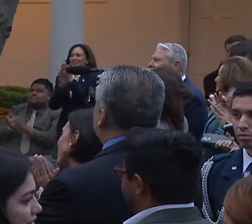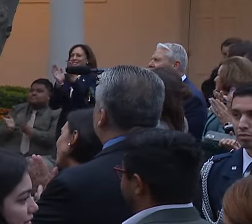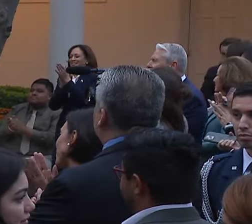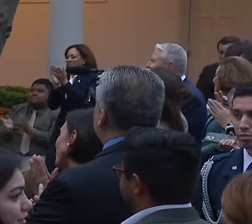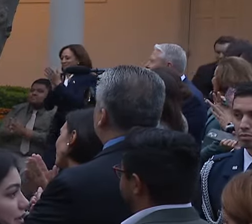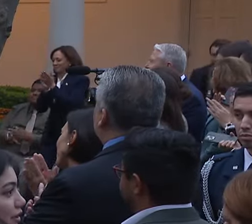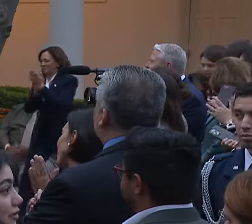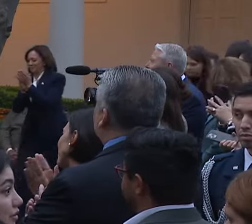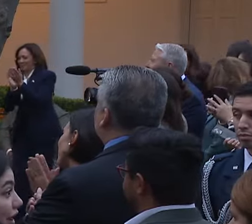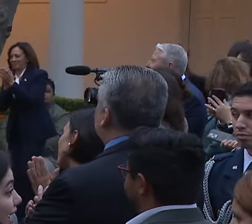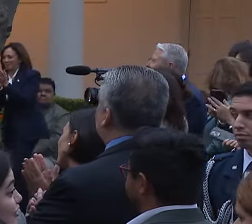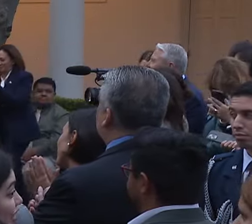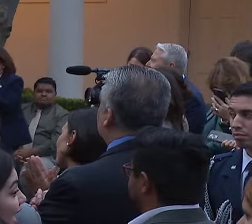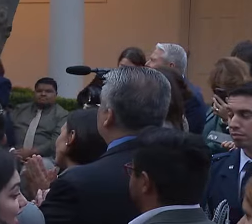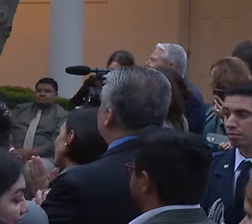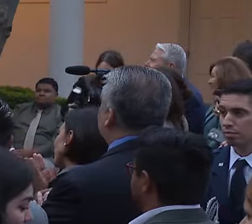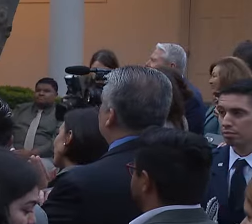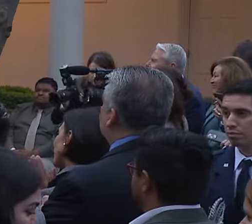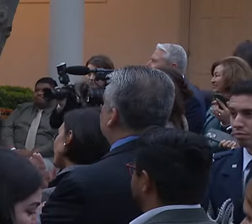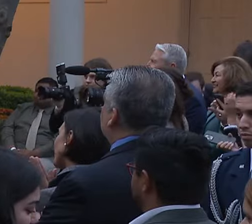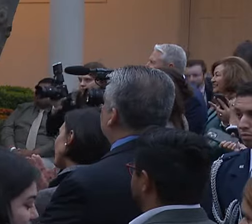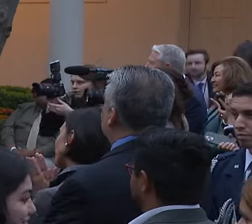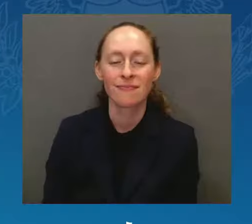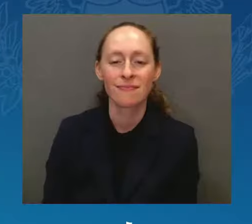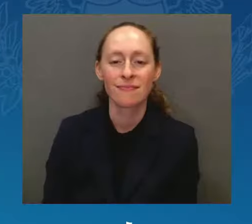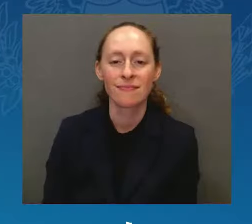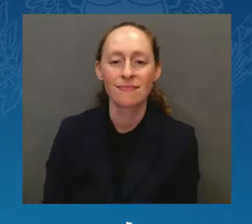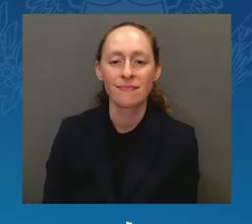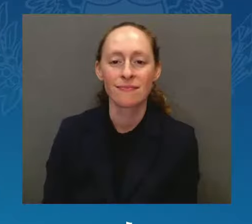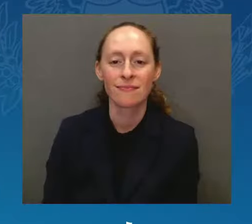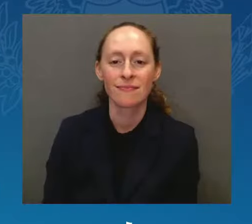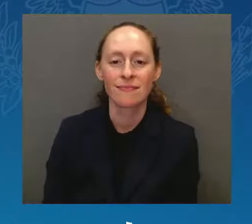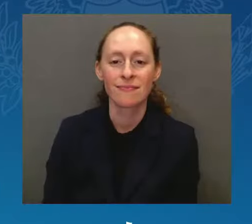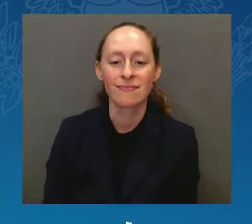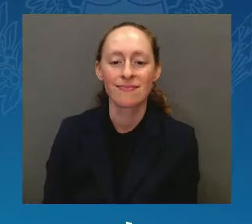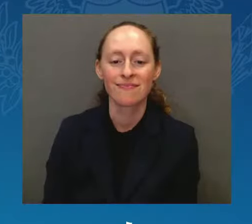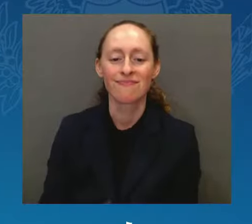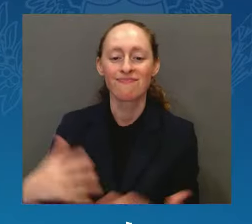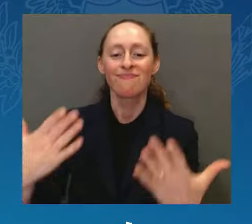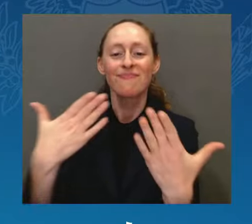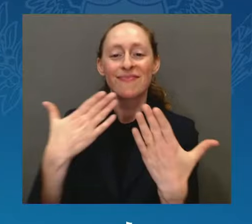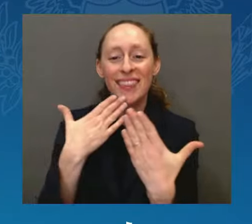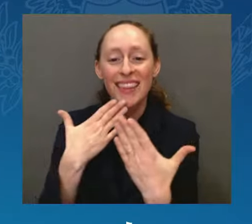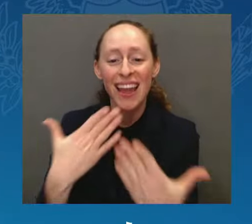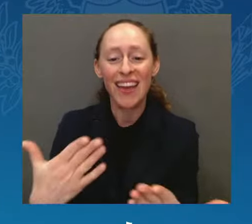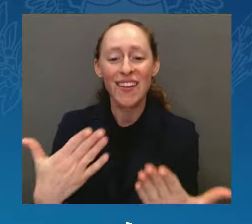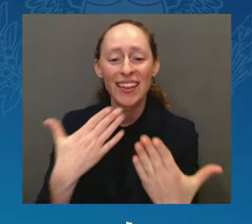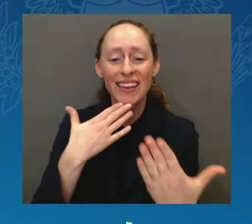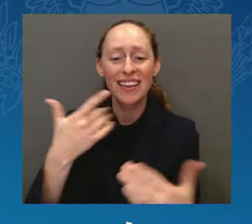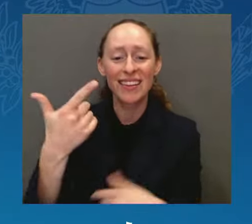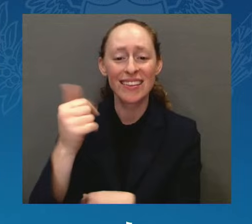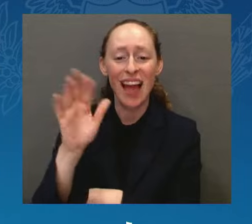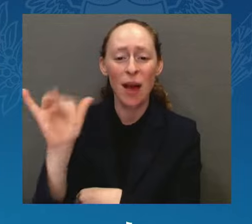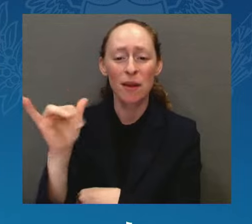Ms. Moreno: Thank you so much. The First Lady: Thank you, Gaby, didn't she do a beautiful job? Can we give her another round of applause?